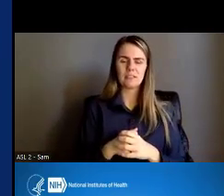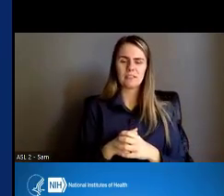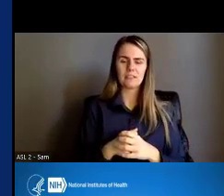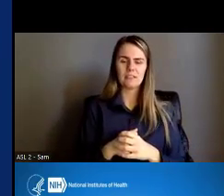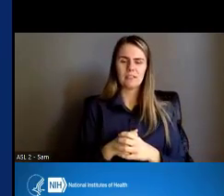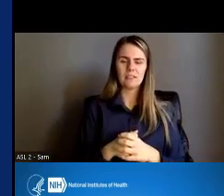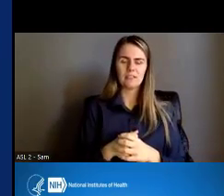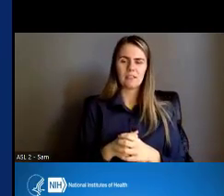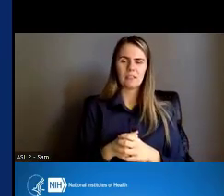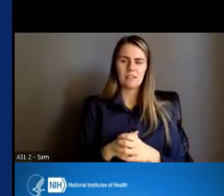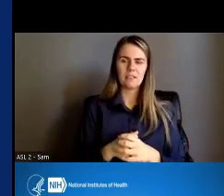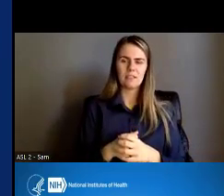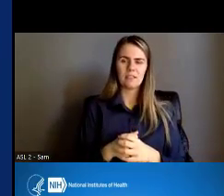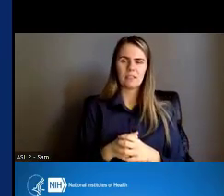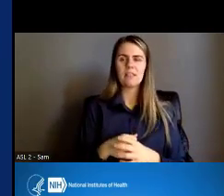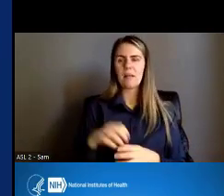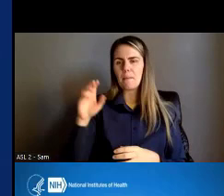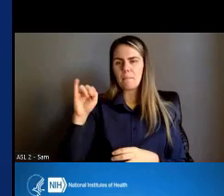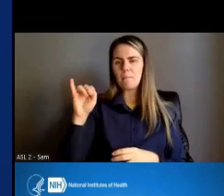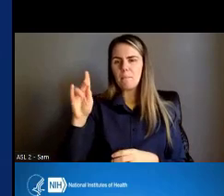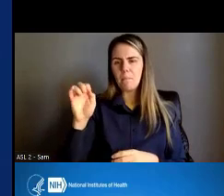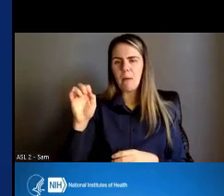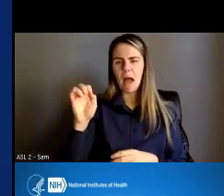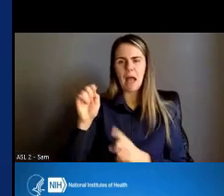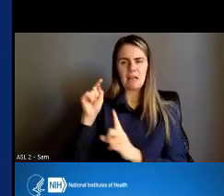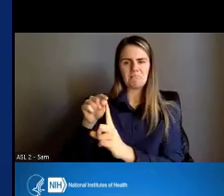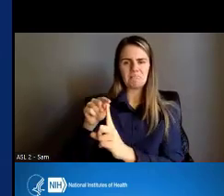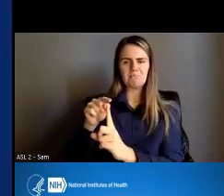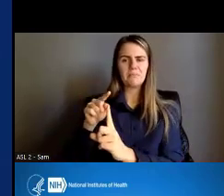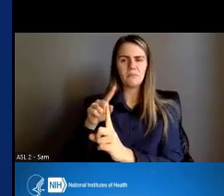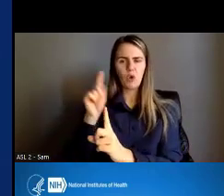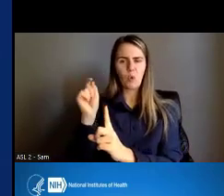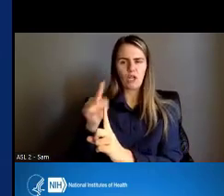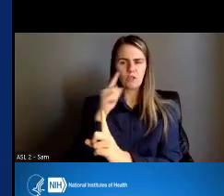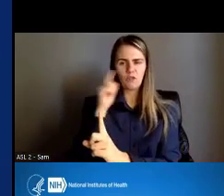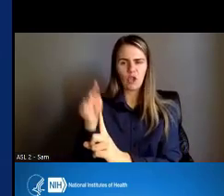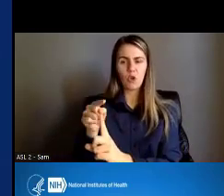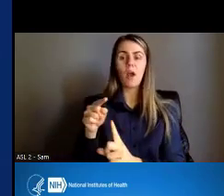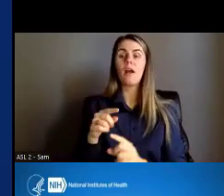So, Mike, this should go directly to you. This was the number-one question.